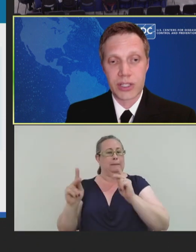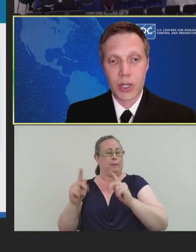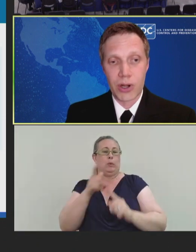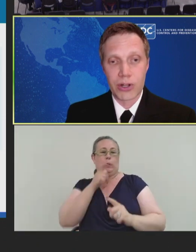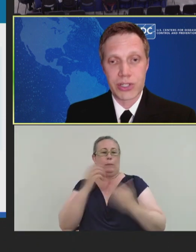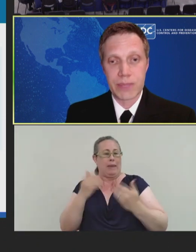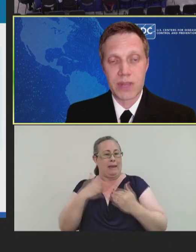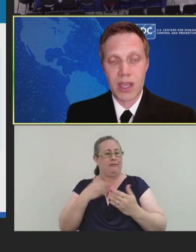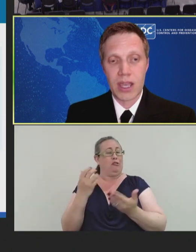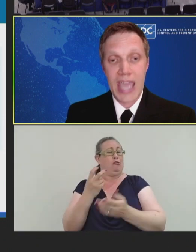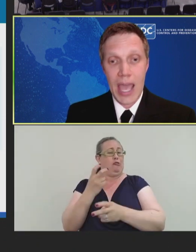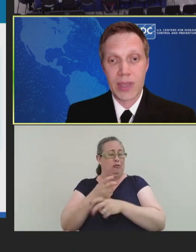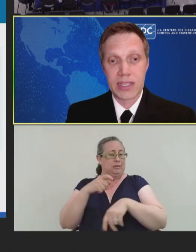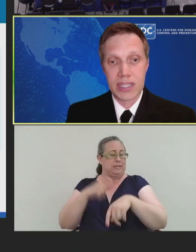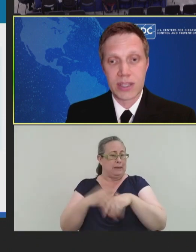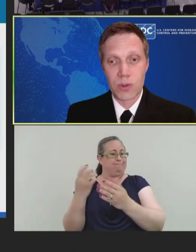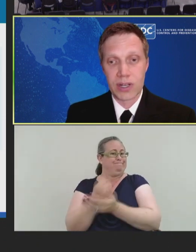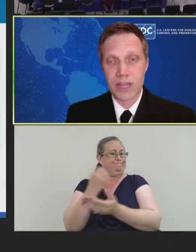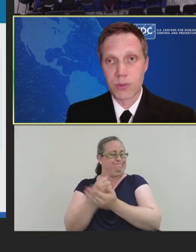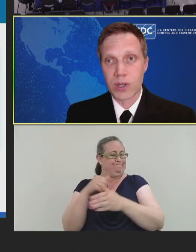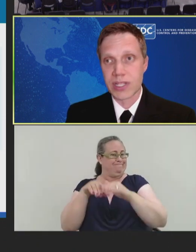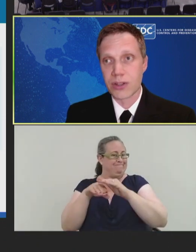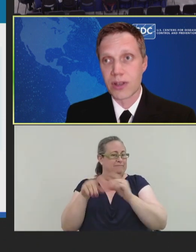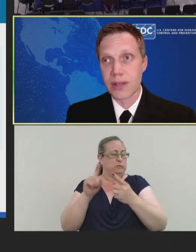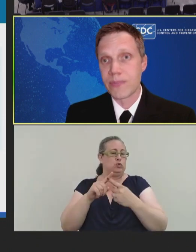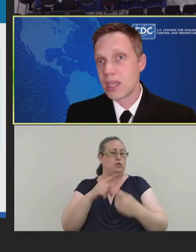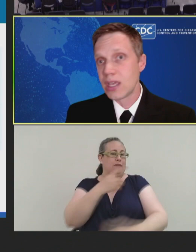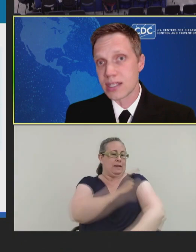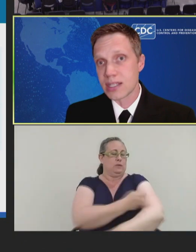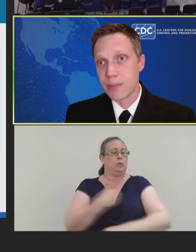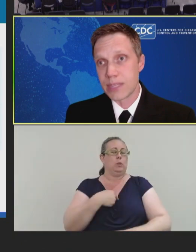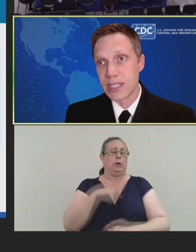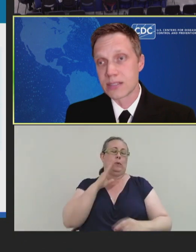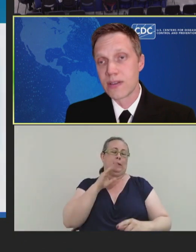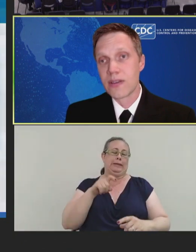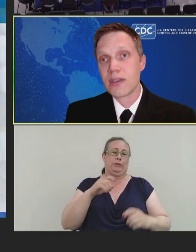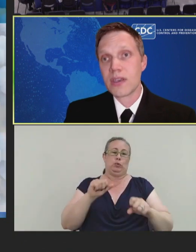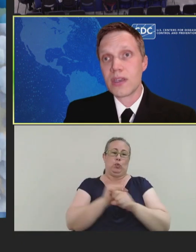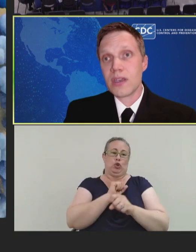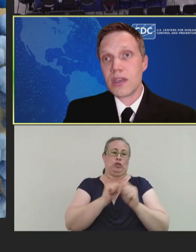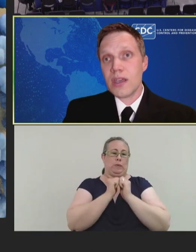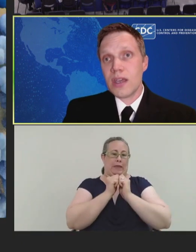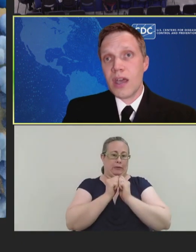clear partnership gap and need that we're going to have to work together on. Next slide, please.